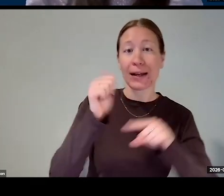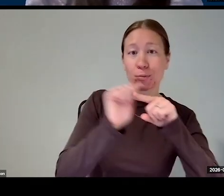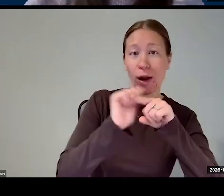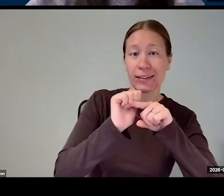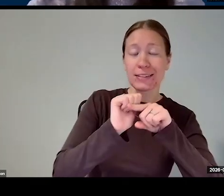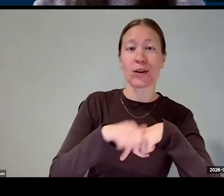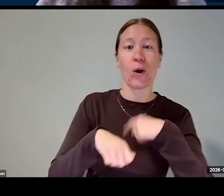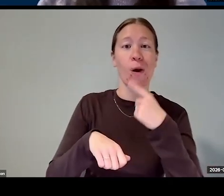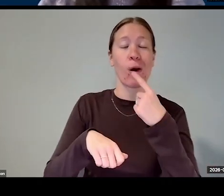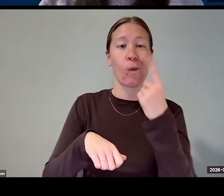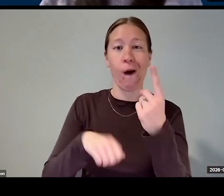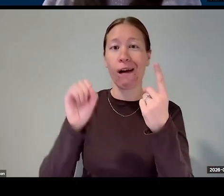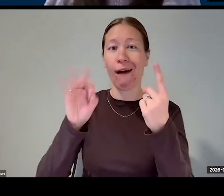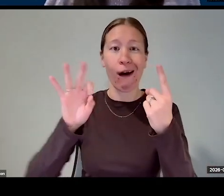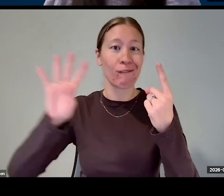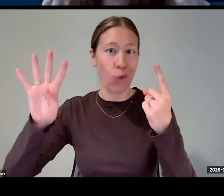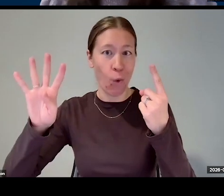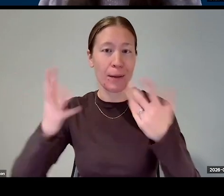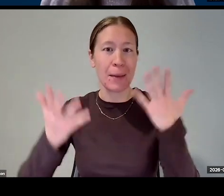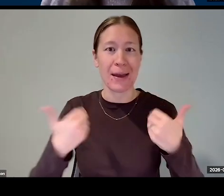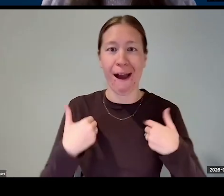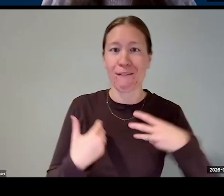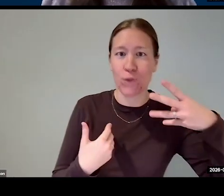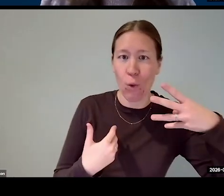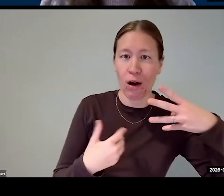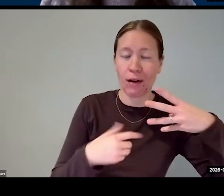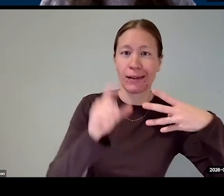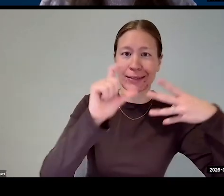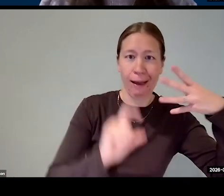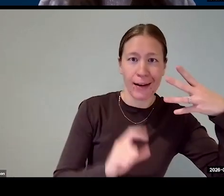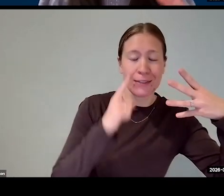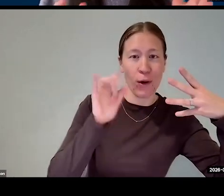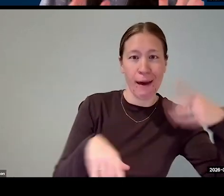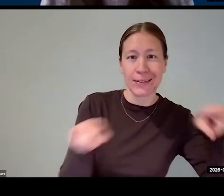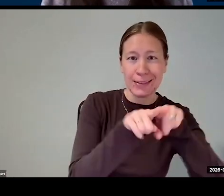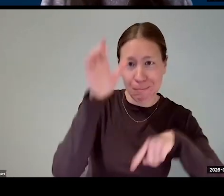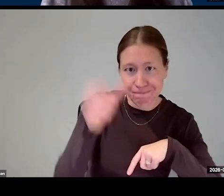And then doing that for each slide in that section can be helpful 'cause then you know they all belong